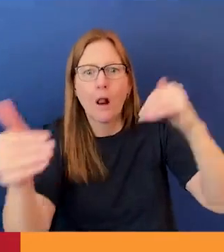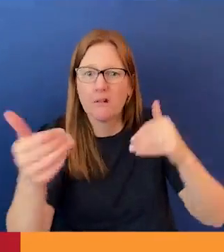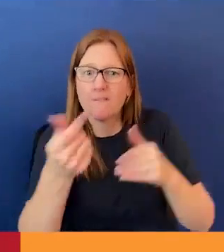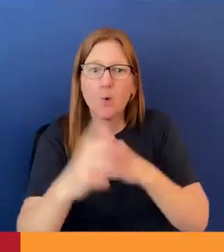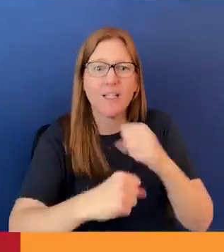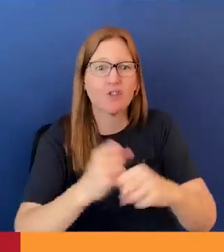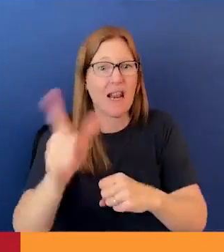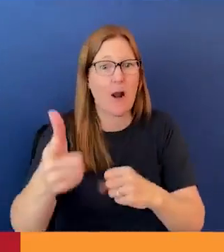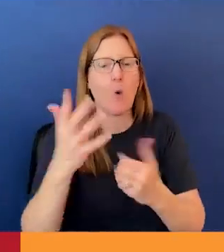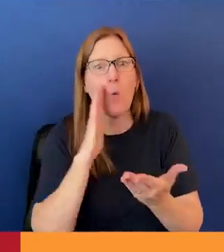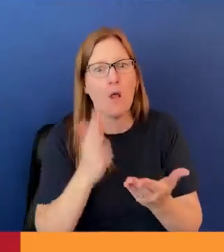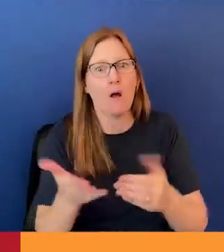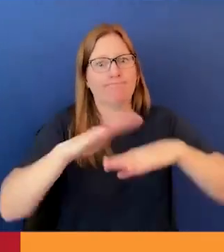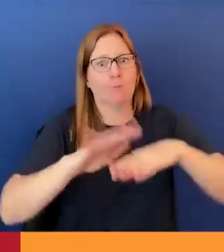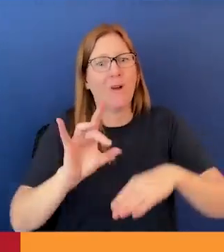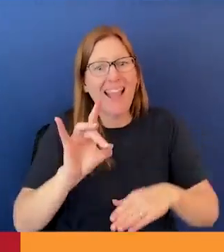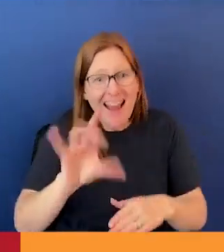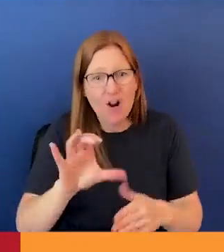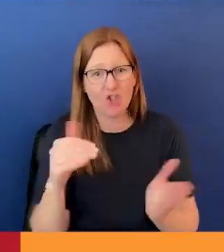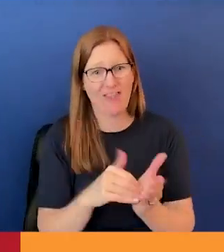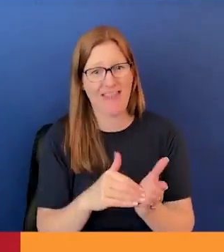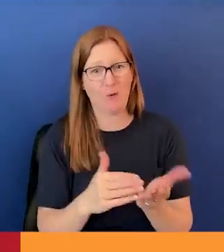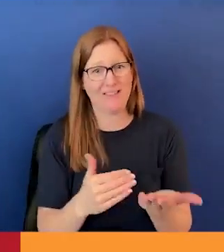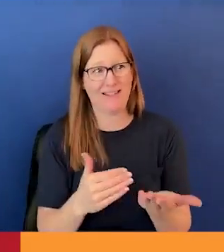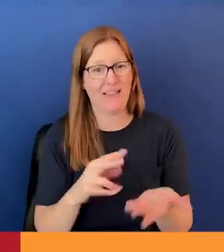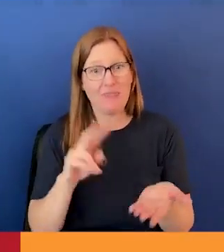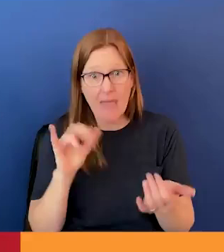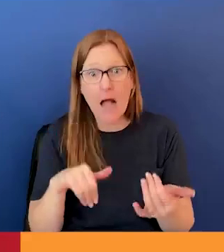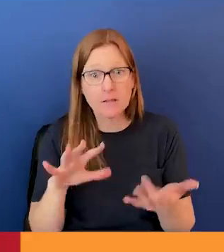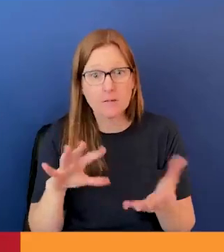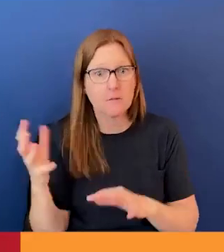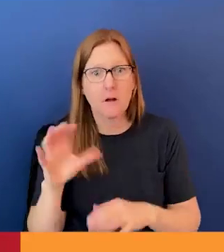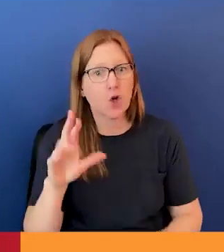So that crisis of 63 million providing it, that needing support